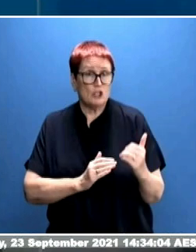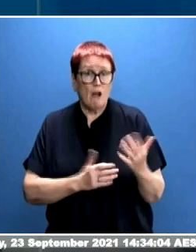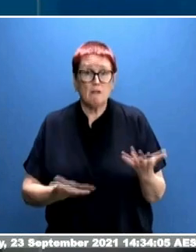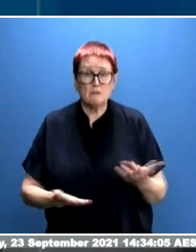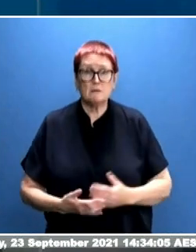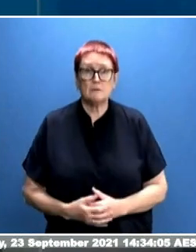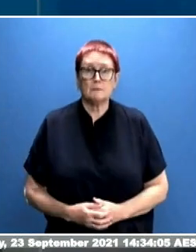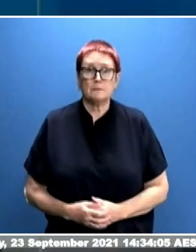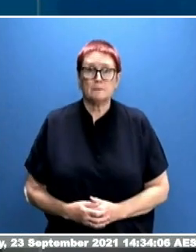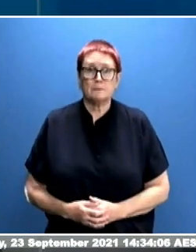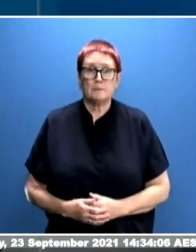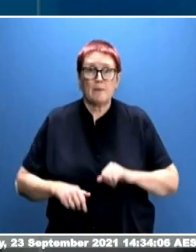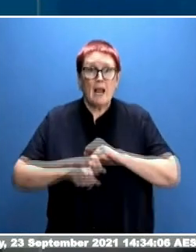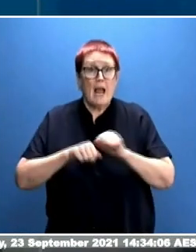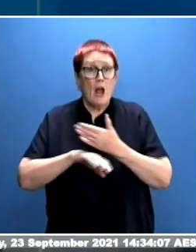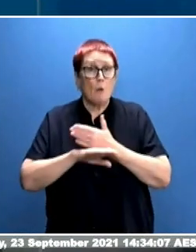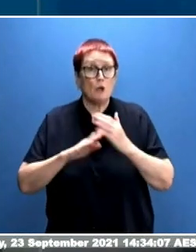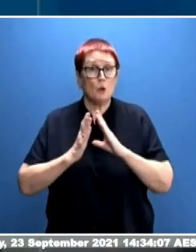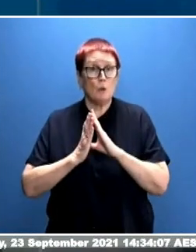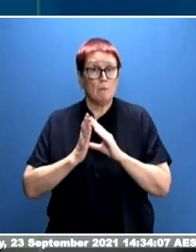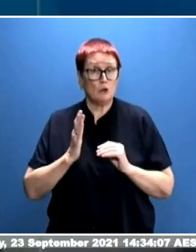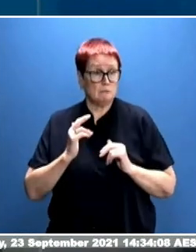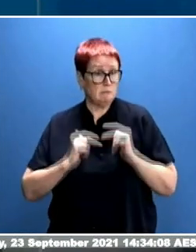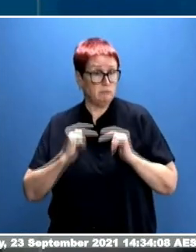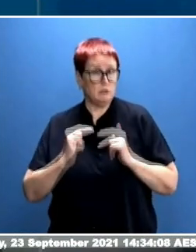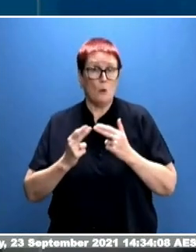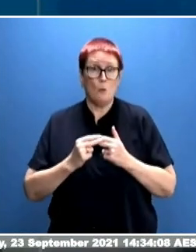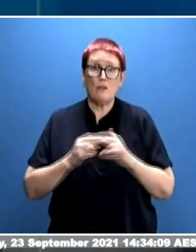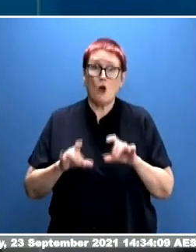new model that we're developing with the Australian Childhood Foundation,